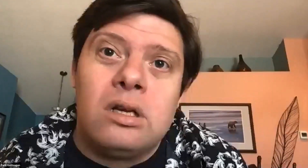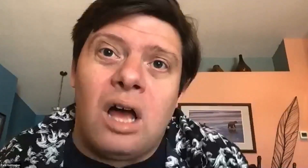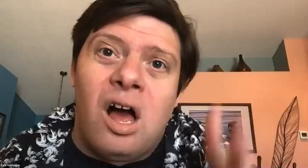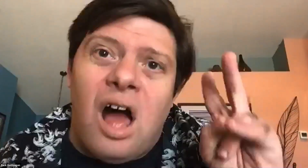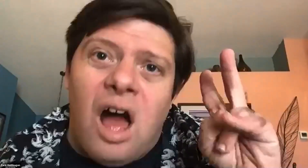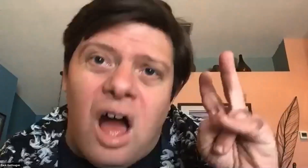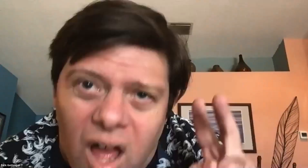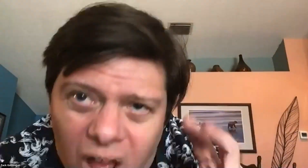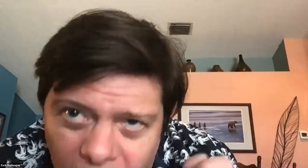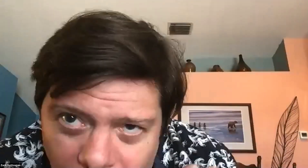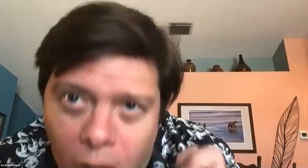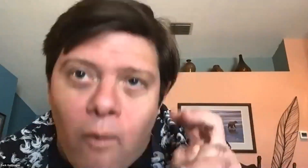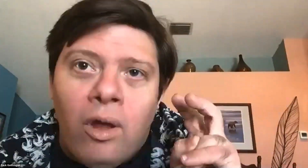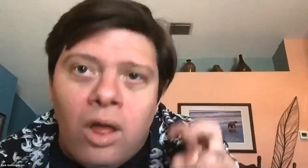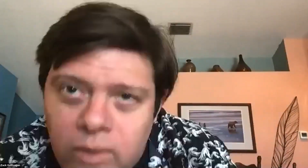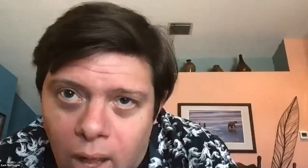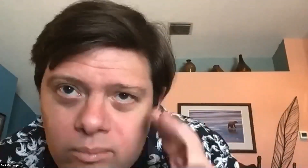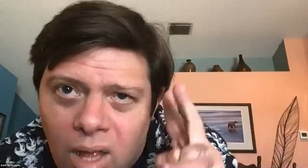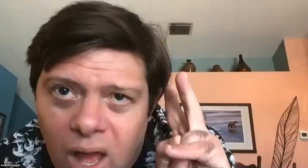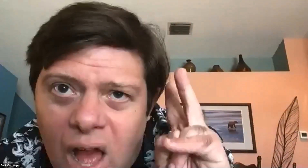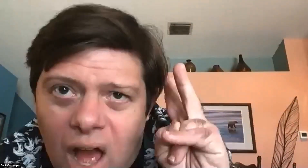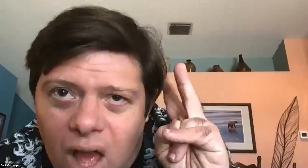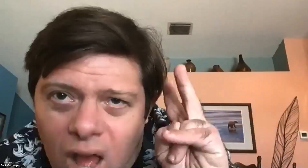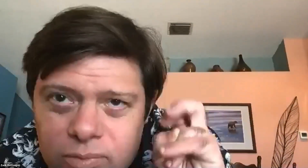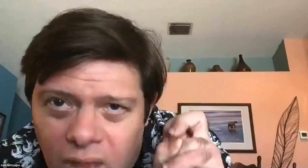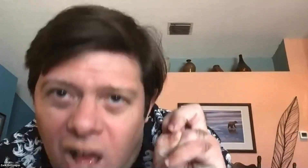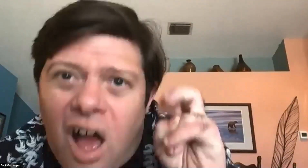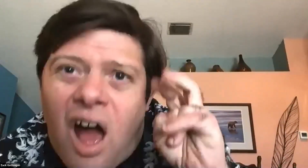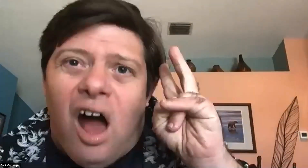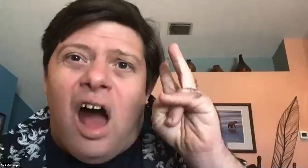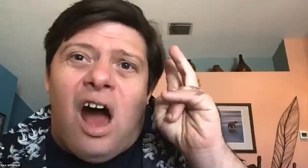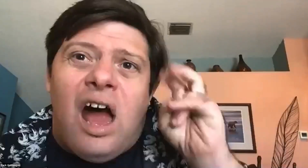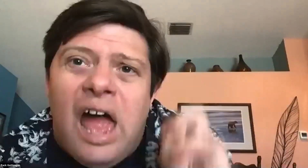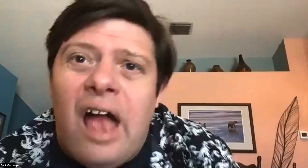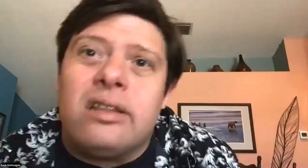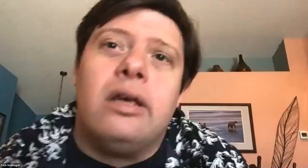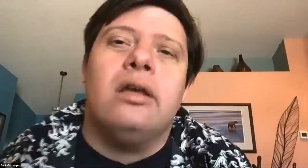very good